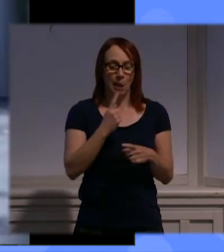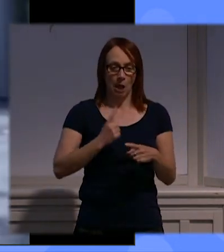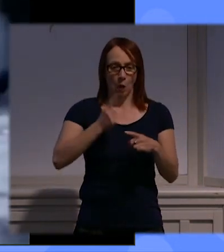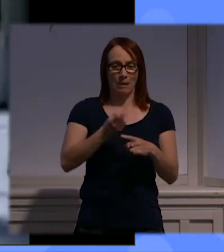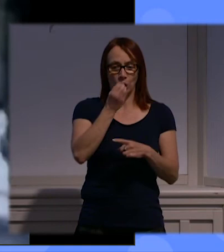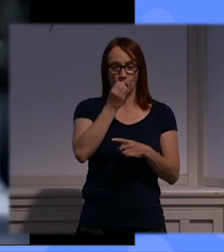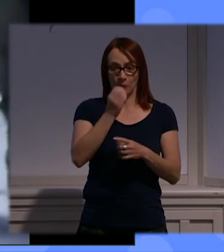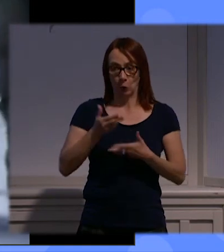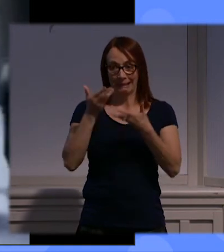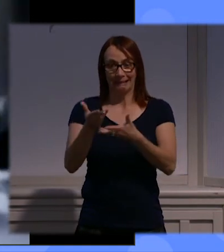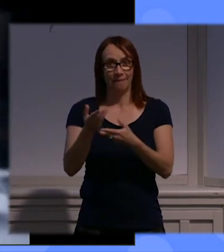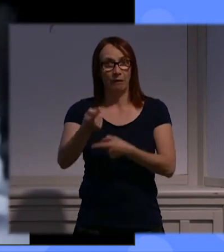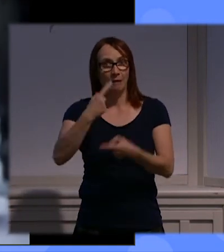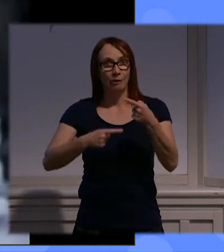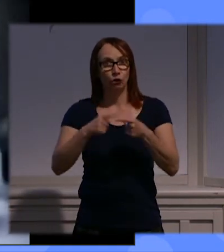year